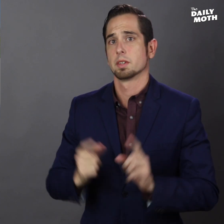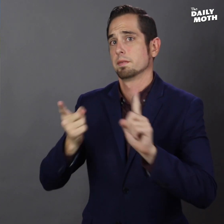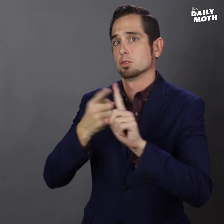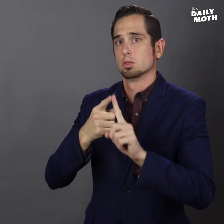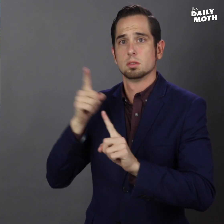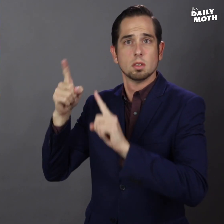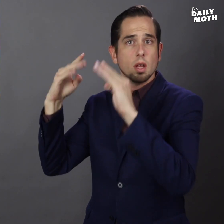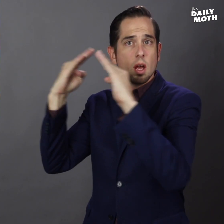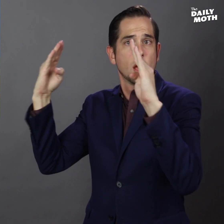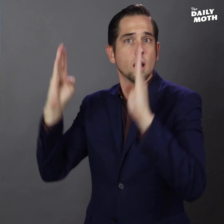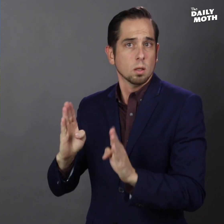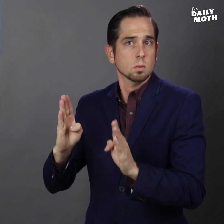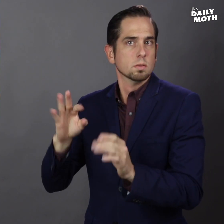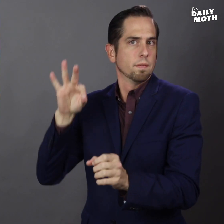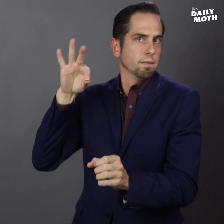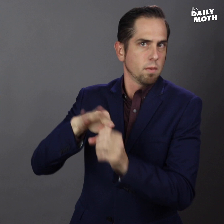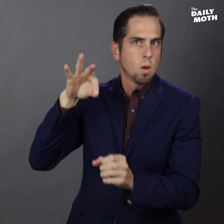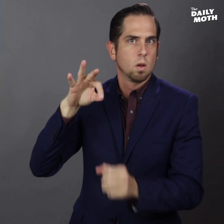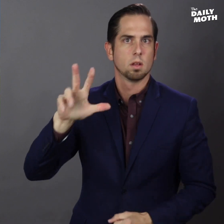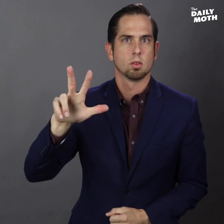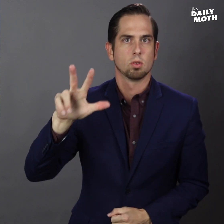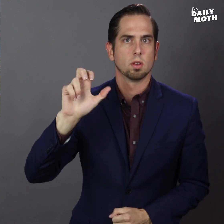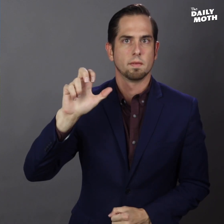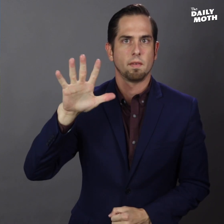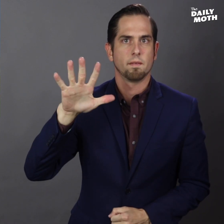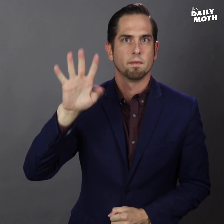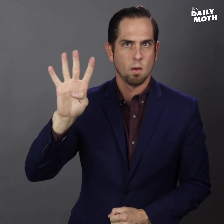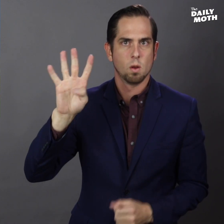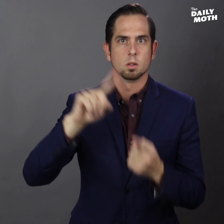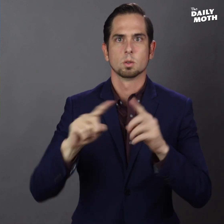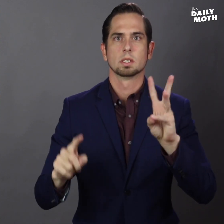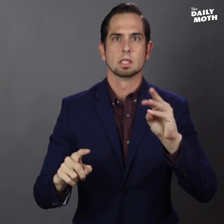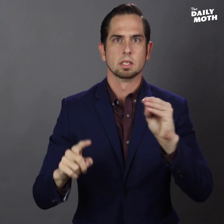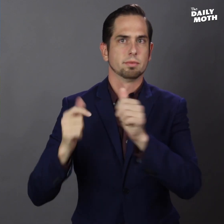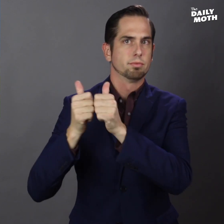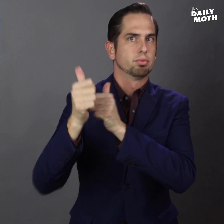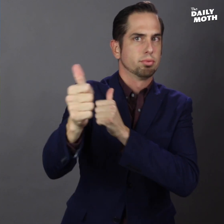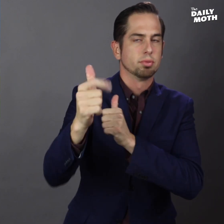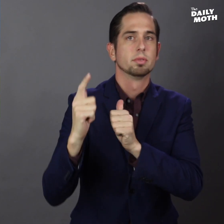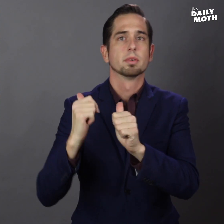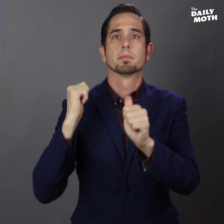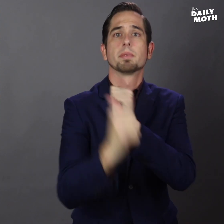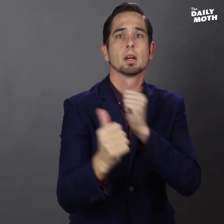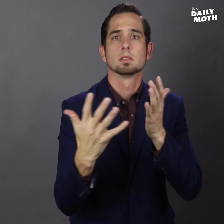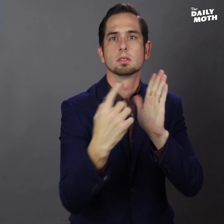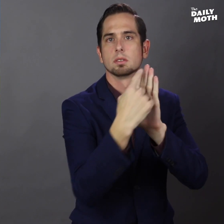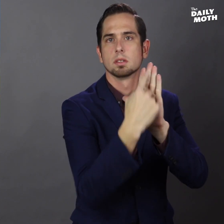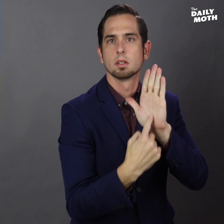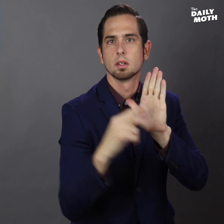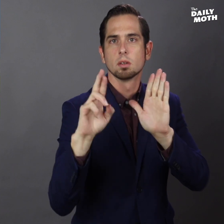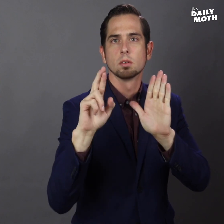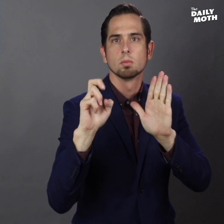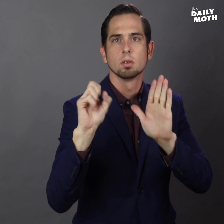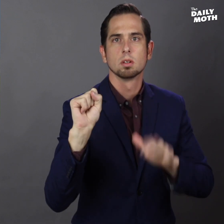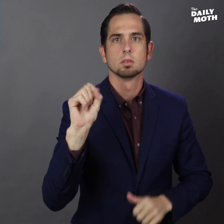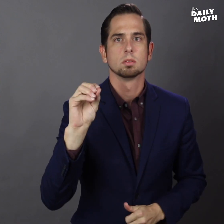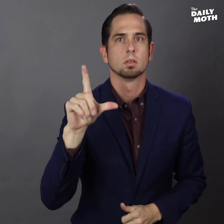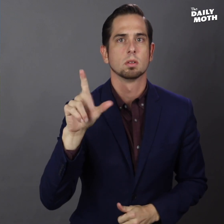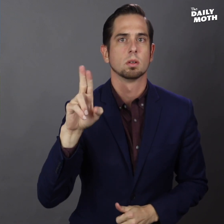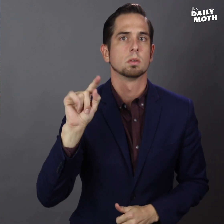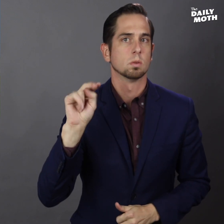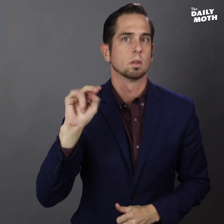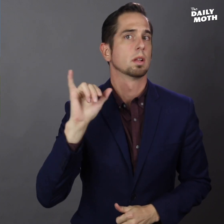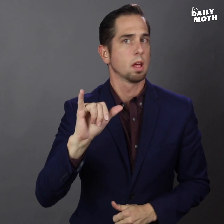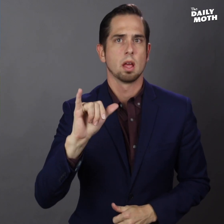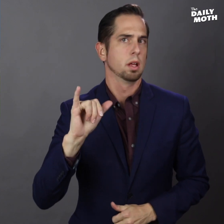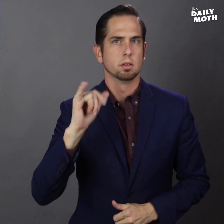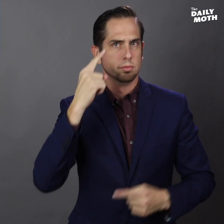The first - the House voted 354-60 to pass a resolution